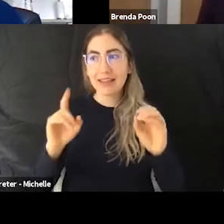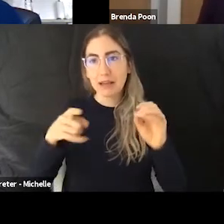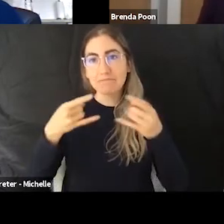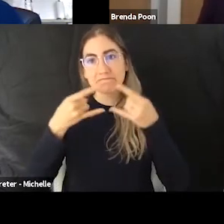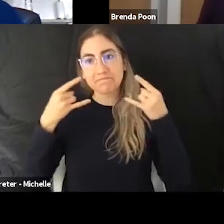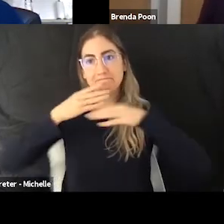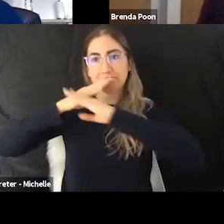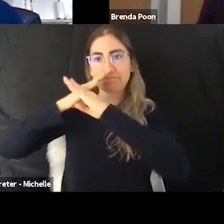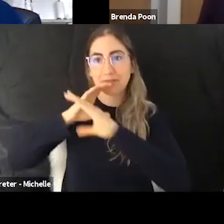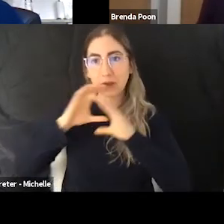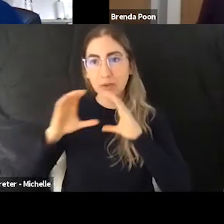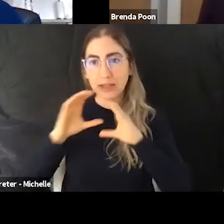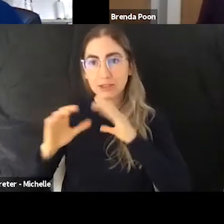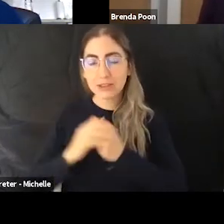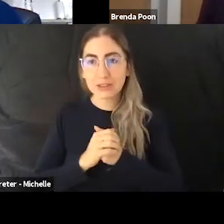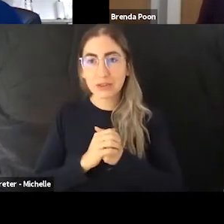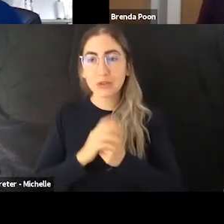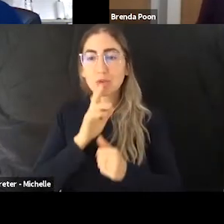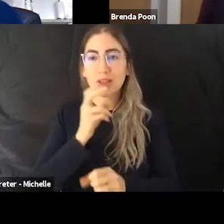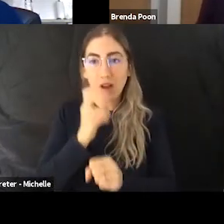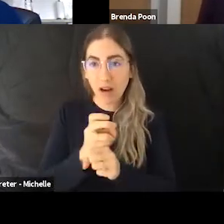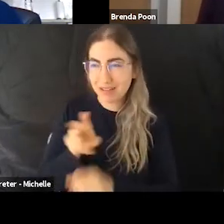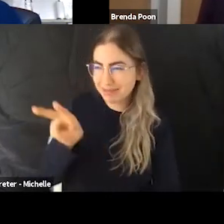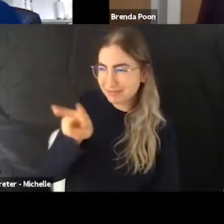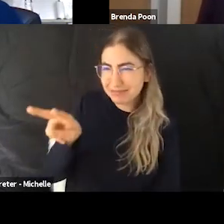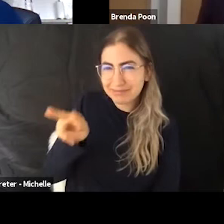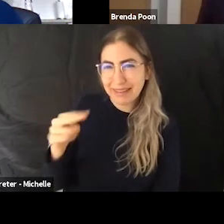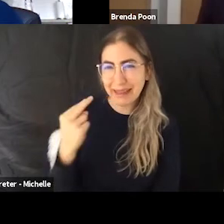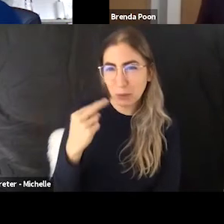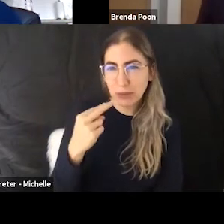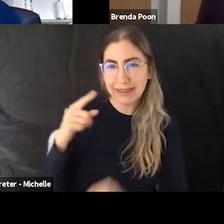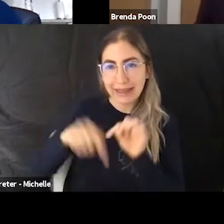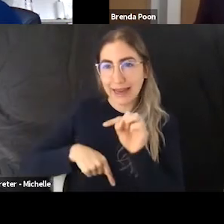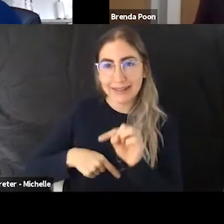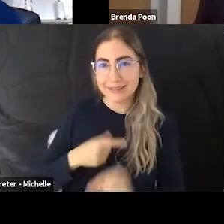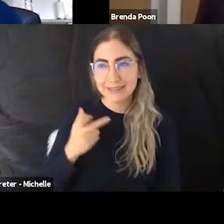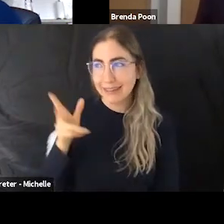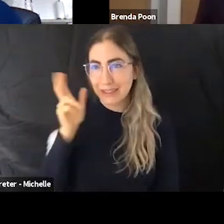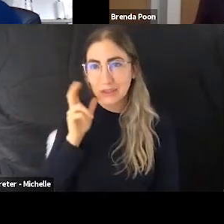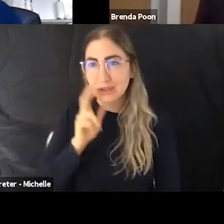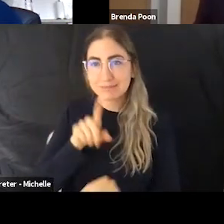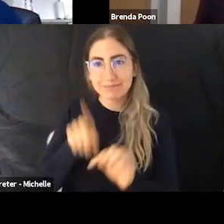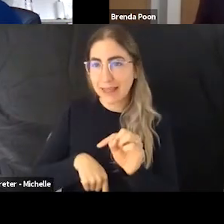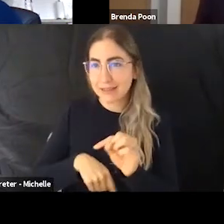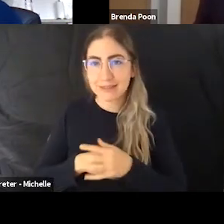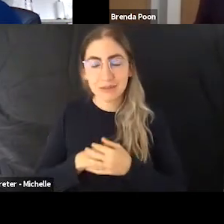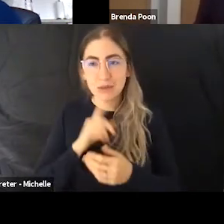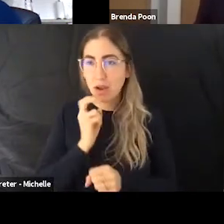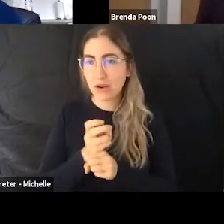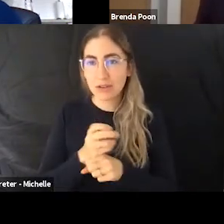WITH BEING IN THE WORKPLACE REALLY THOSE STRESSES ASSOCIATED WITH BEING IN THE WORKPLACE ITSELF SO RESPONDENTS TOLD US ABOUT